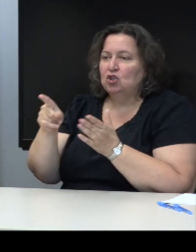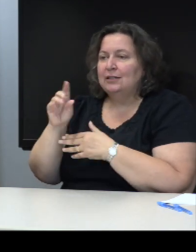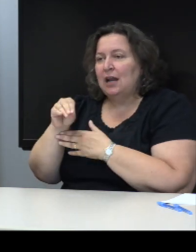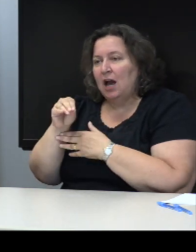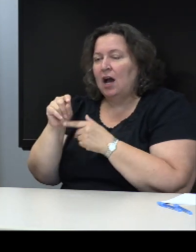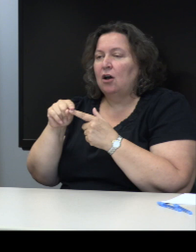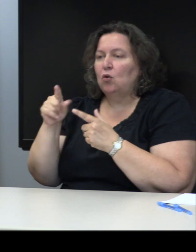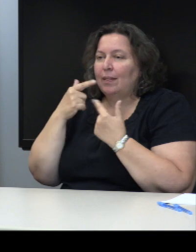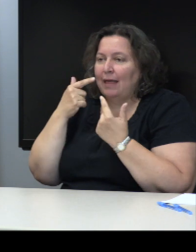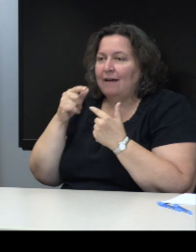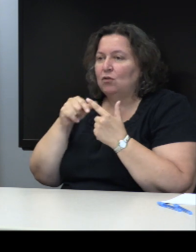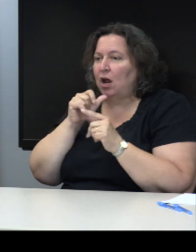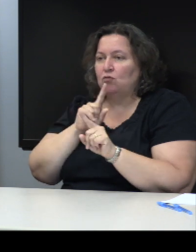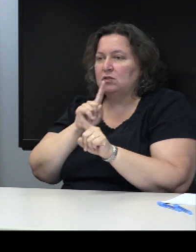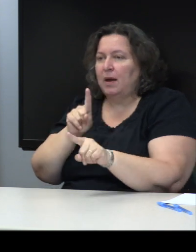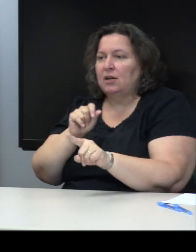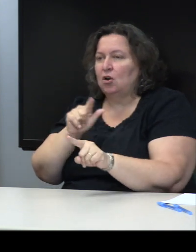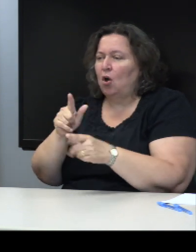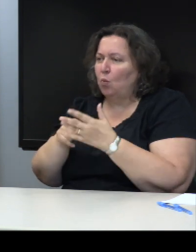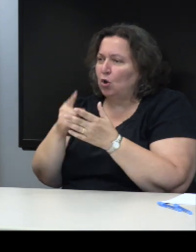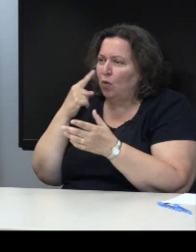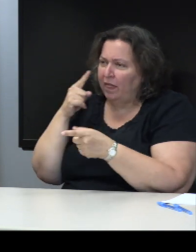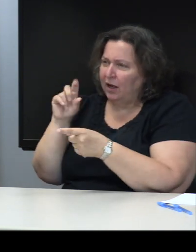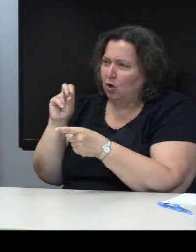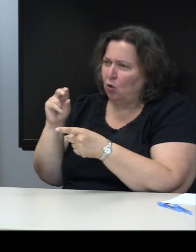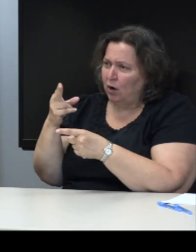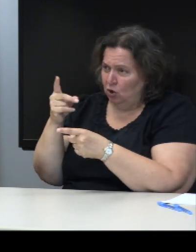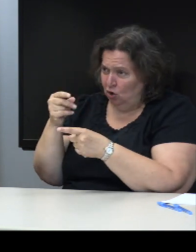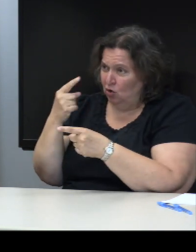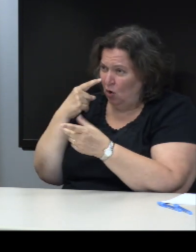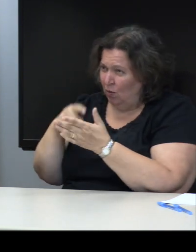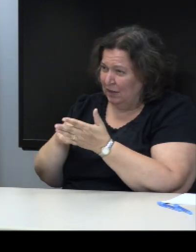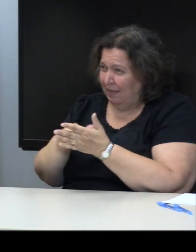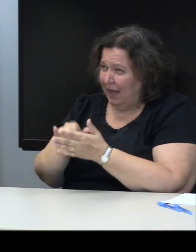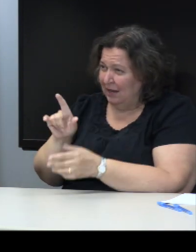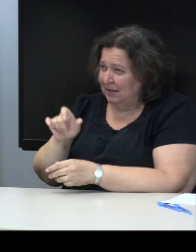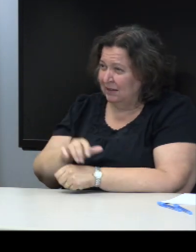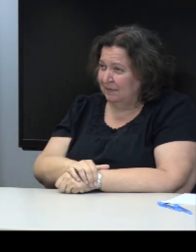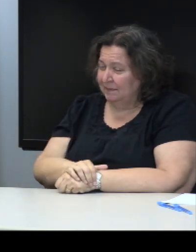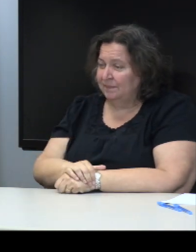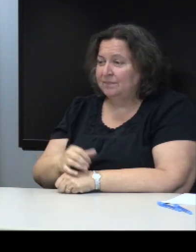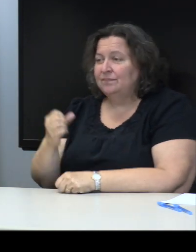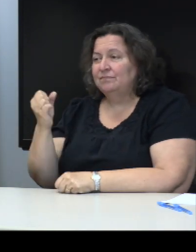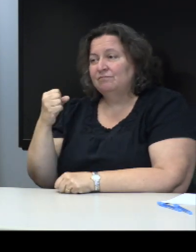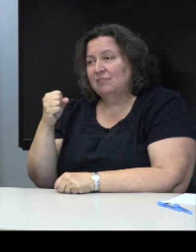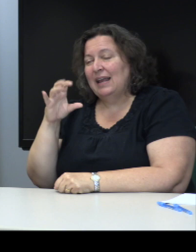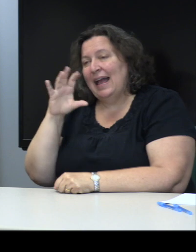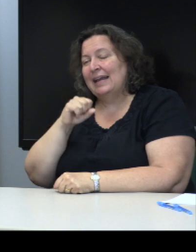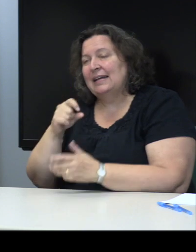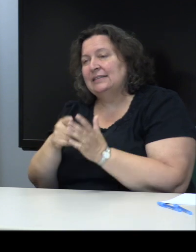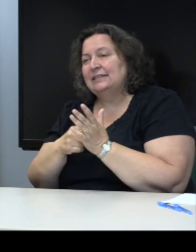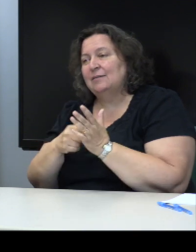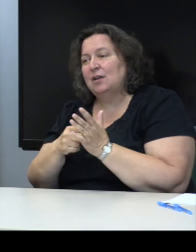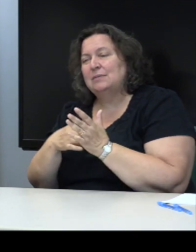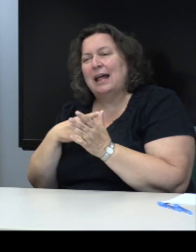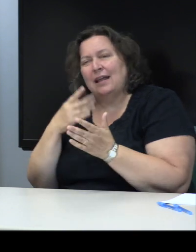or not respond at all. What do you think Norah? Do you notice that at all? Norah: Yeah, I guess sometimes. I like to know what people are talking about